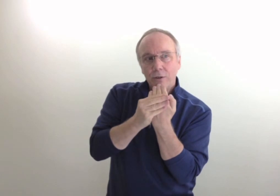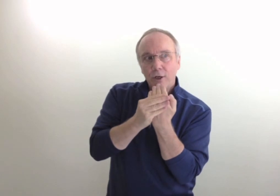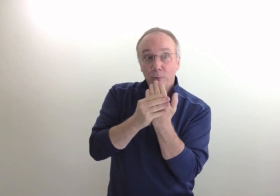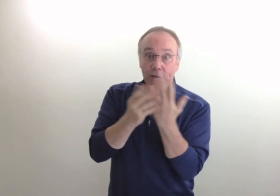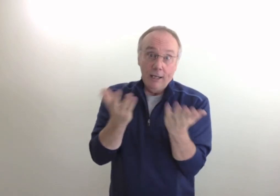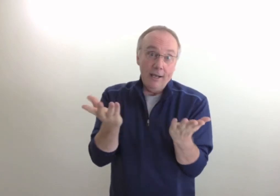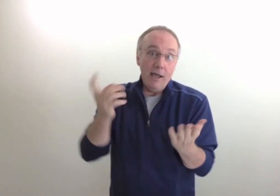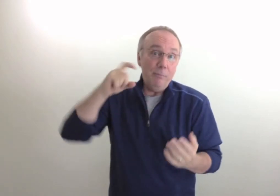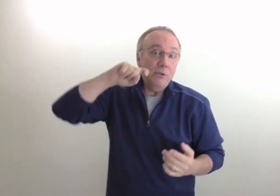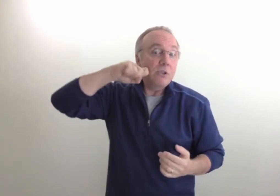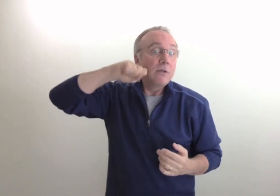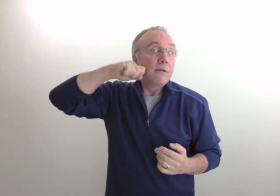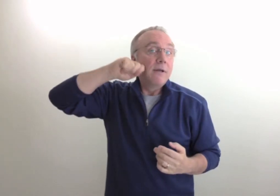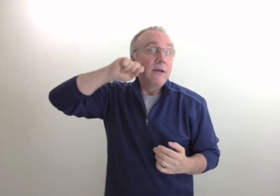But I like apples.